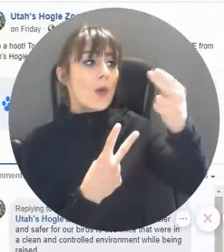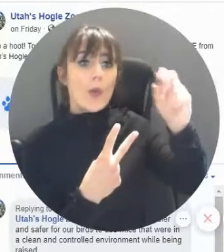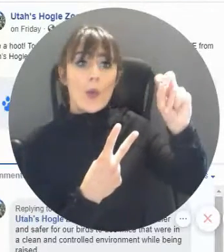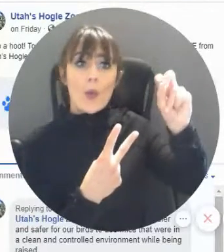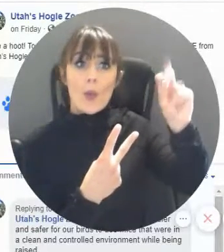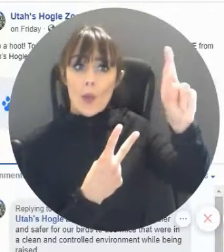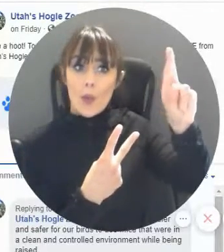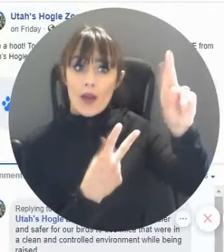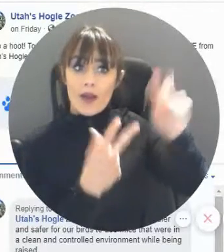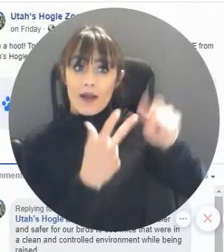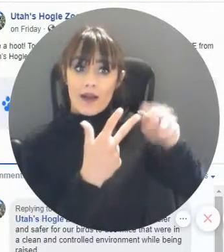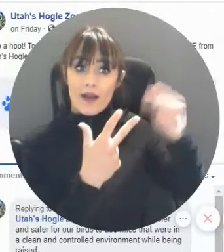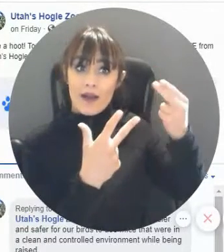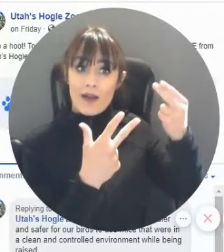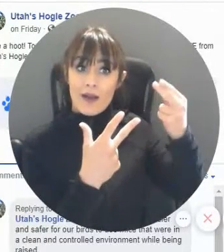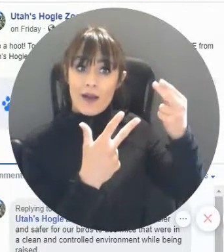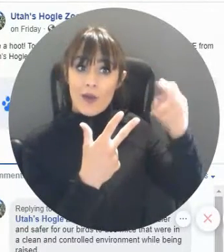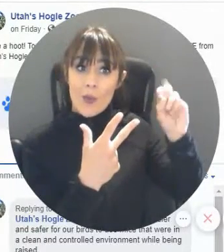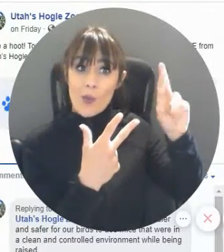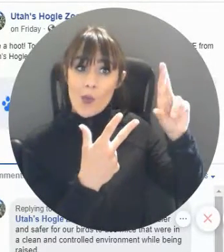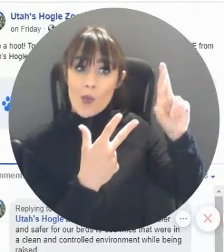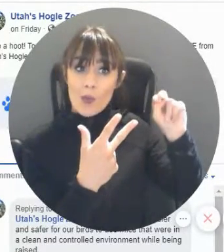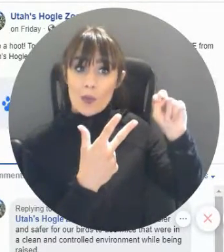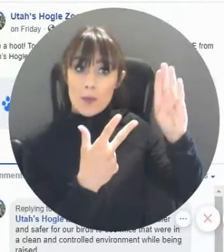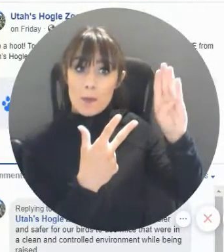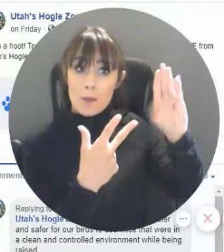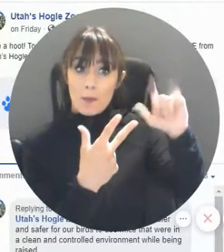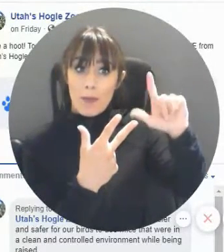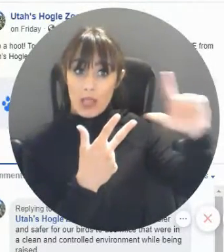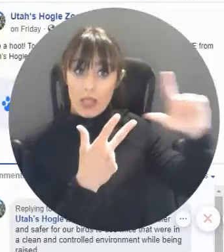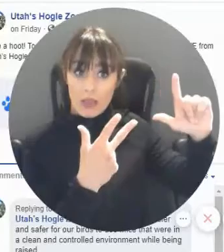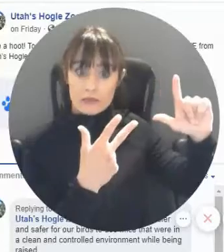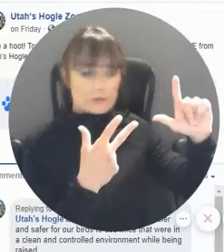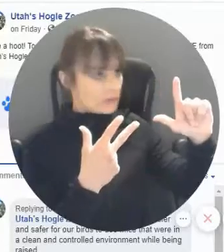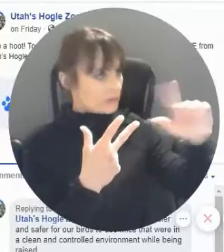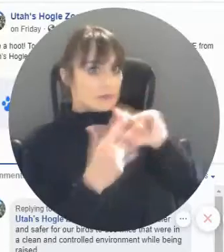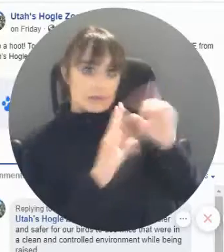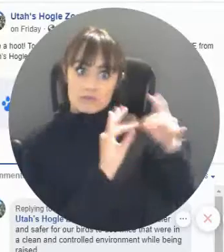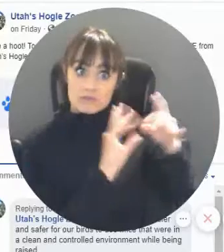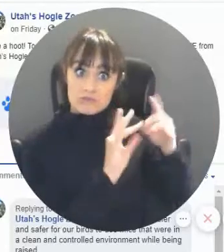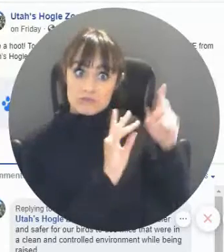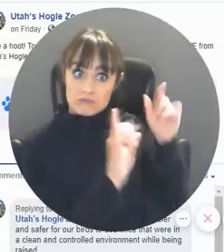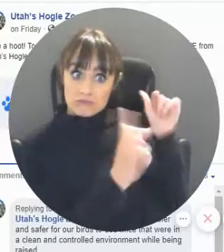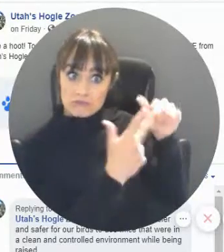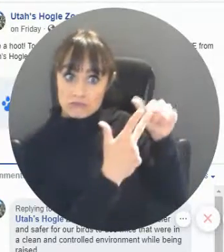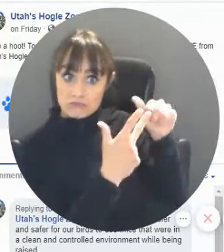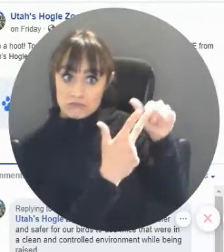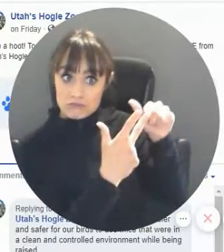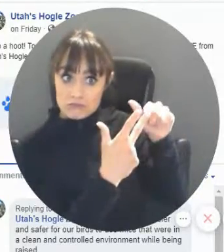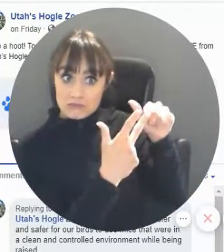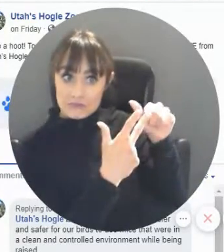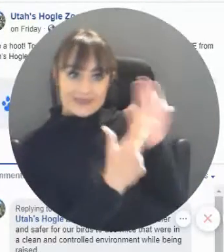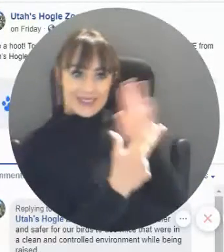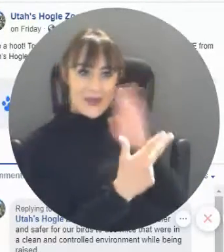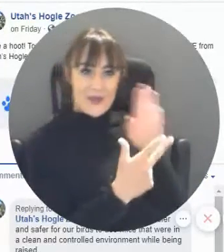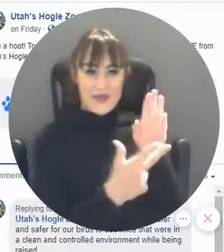And speaking of hornbills- we're going to be talking with some keepers today that take care